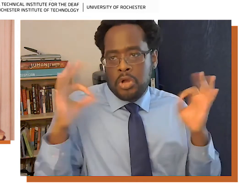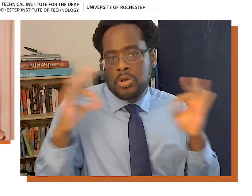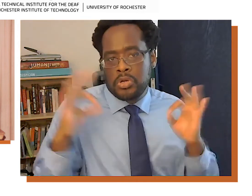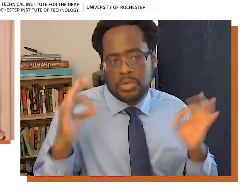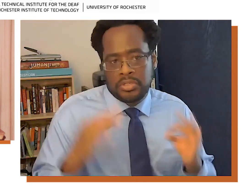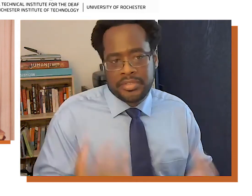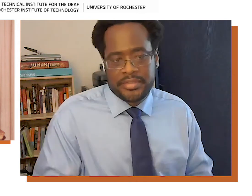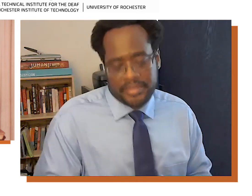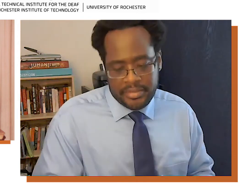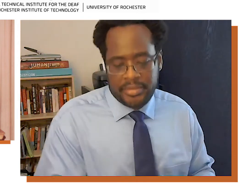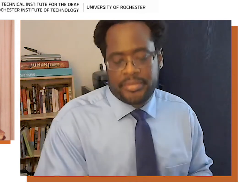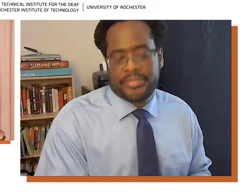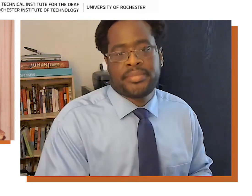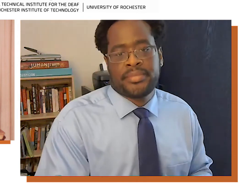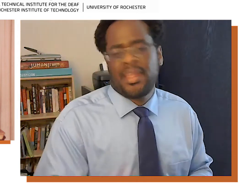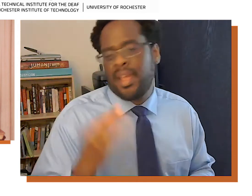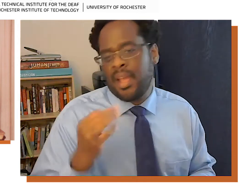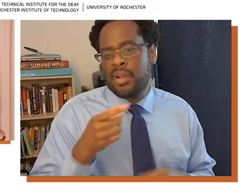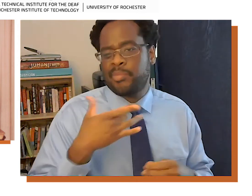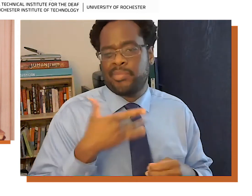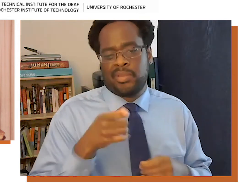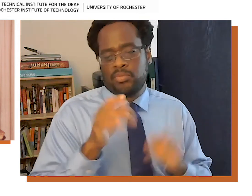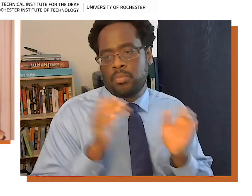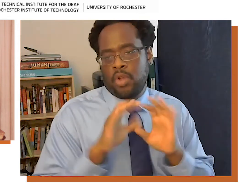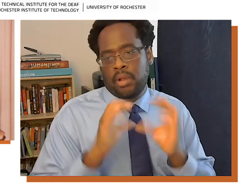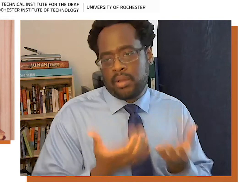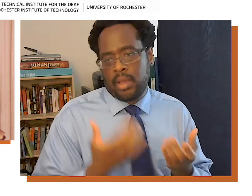so I didn't see it as a difference or any big deal...